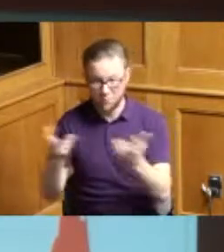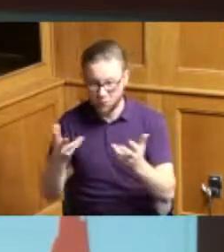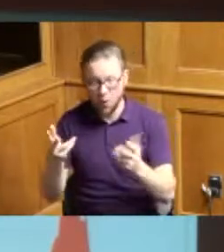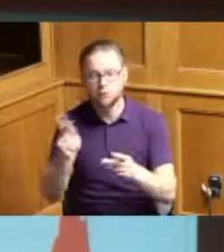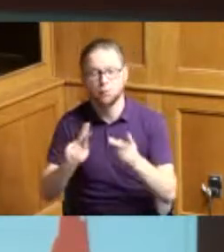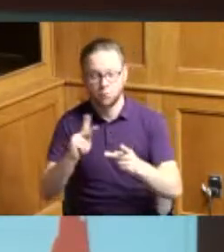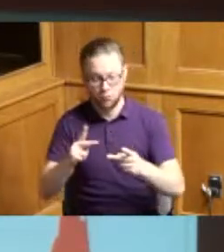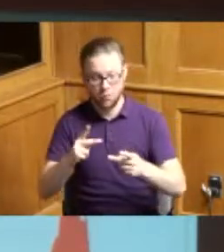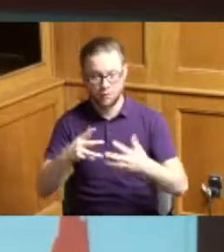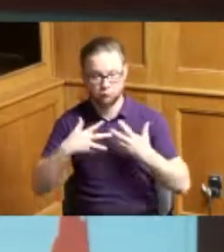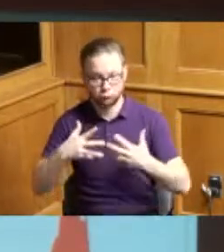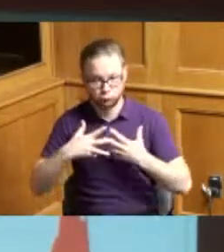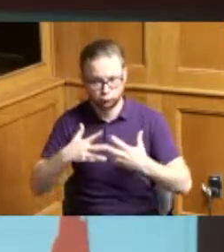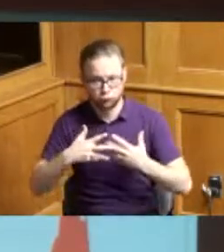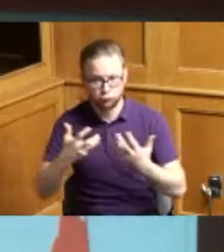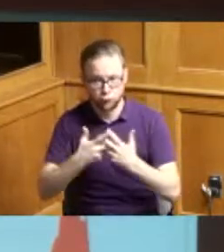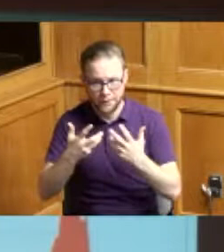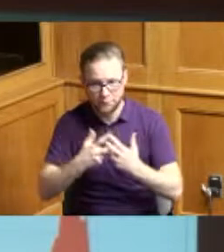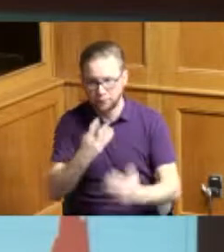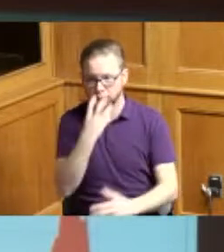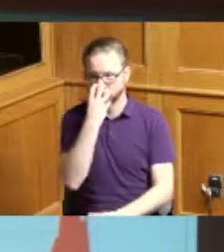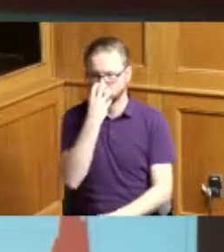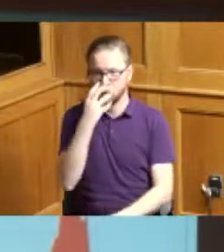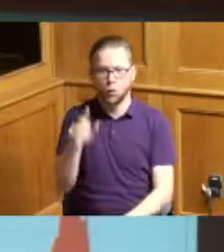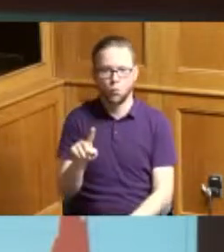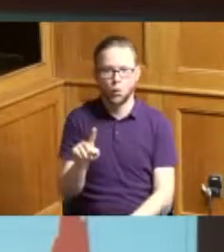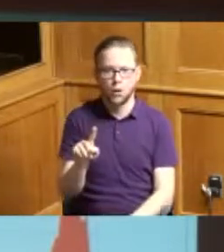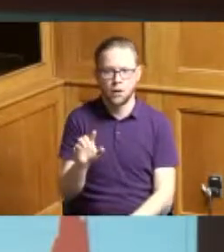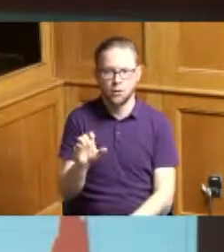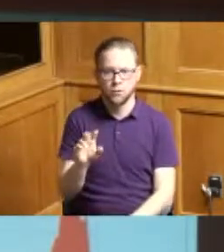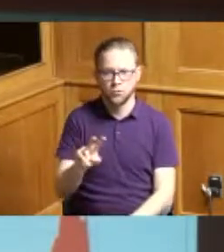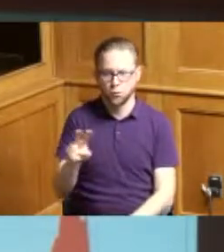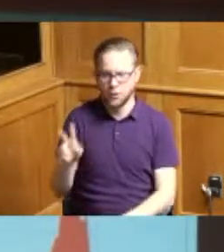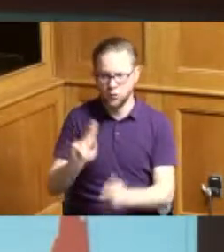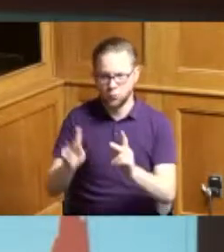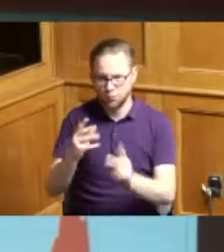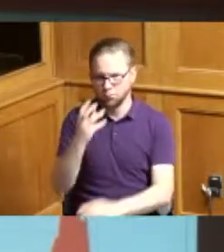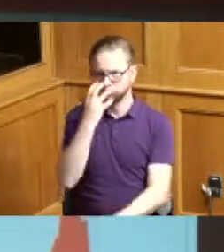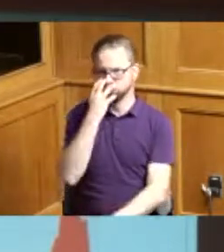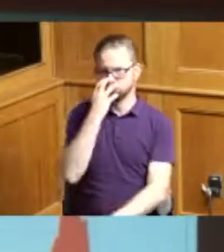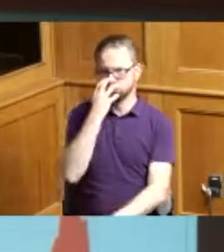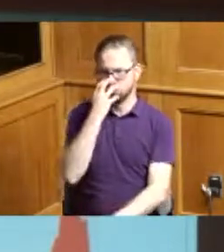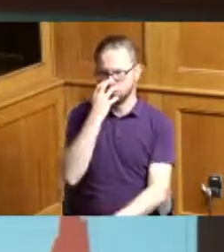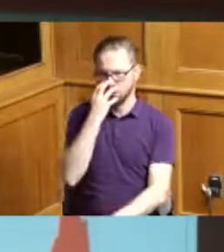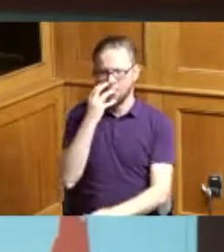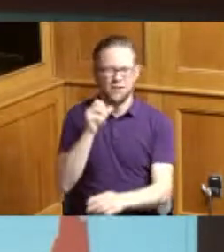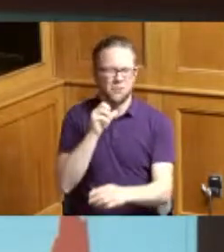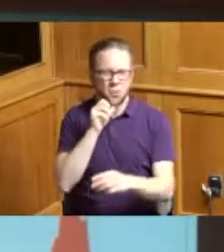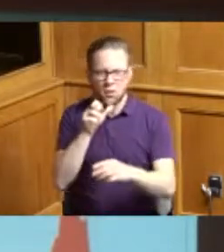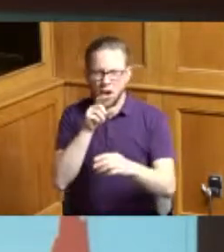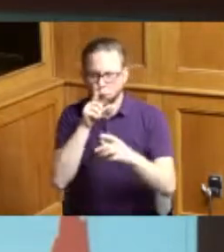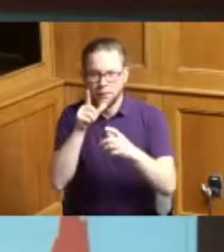have 122 individuals compared to 130 so once again not not as significant in in that regard